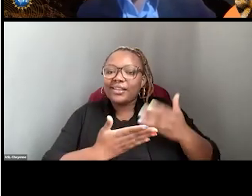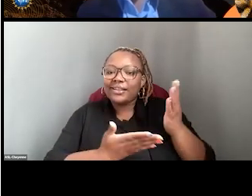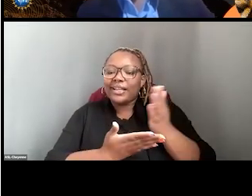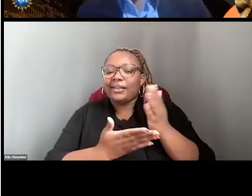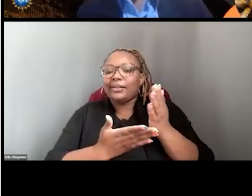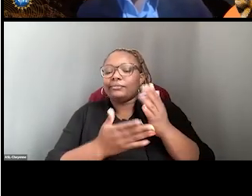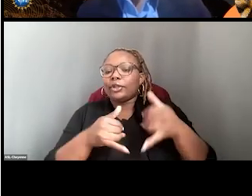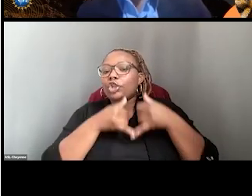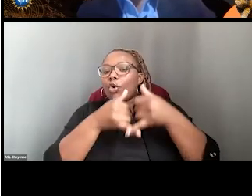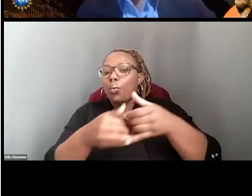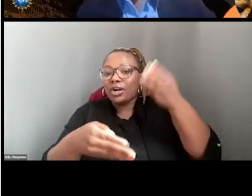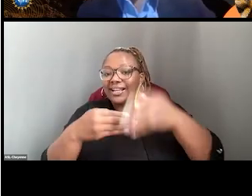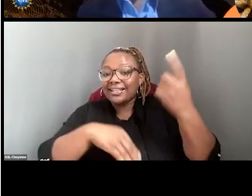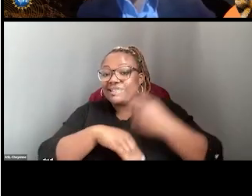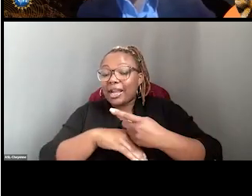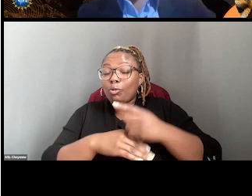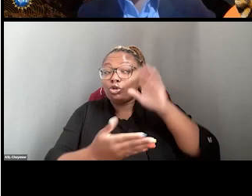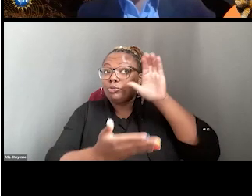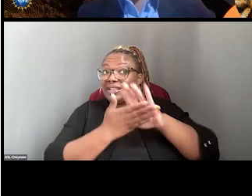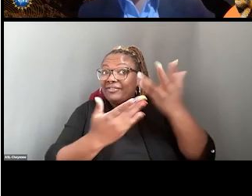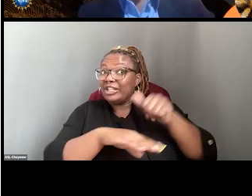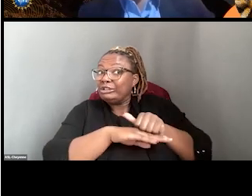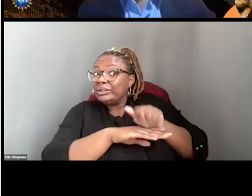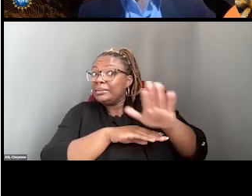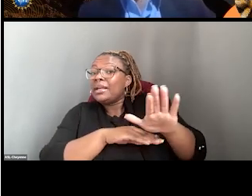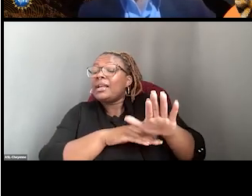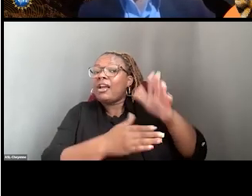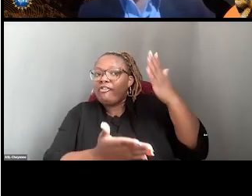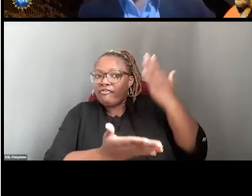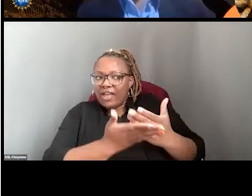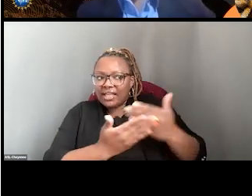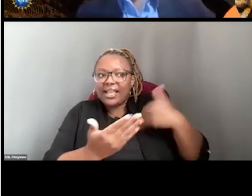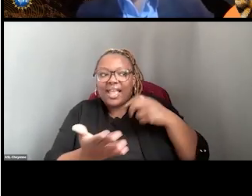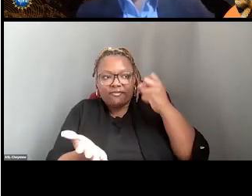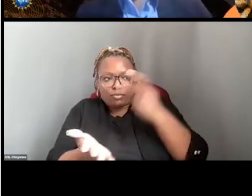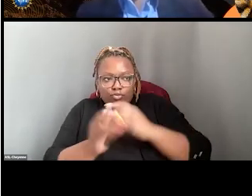and have an approved no-cost extension; because we do sometimes have some system issues